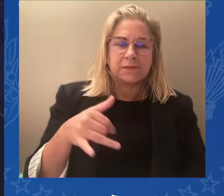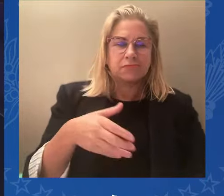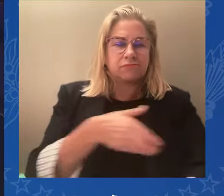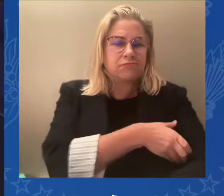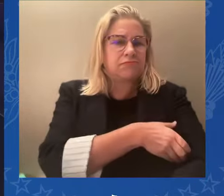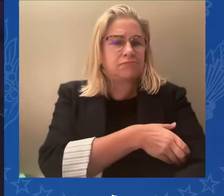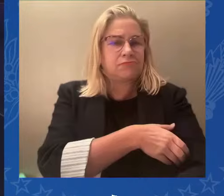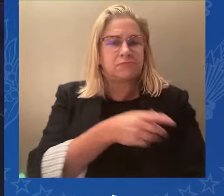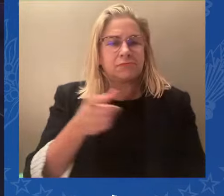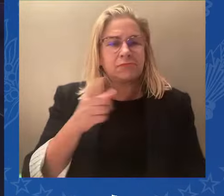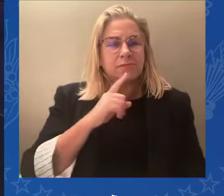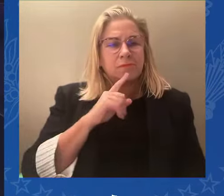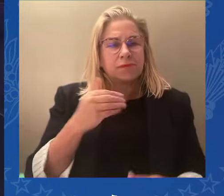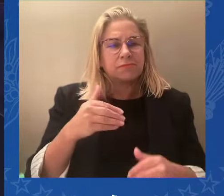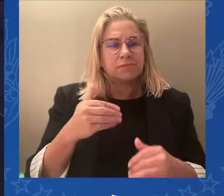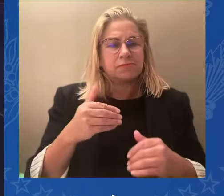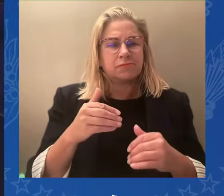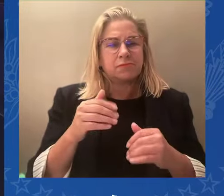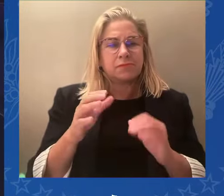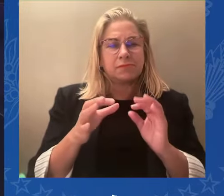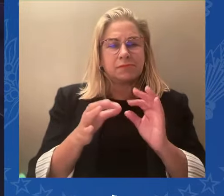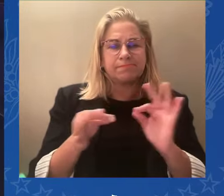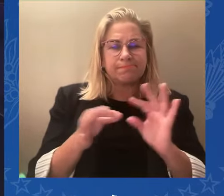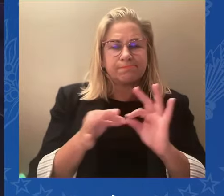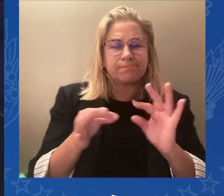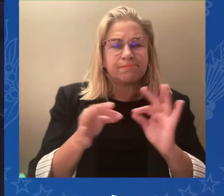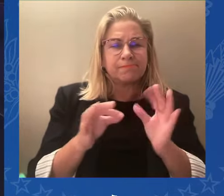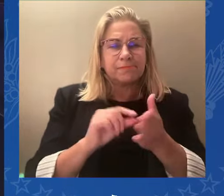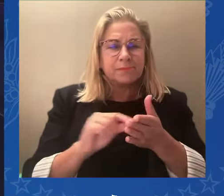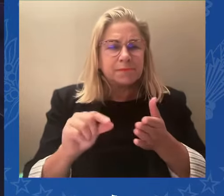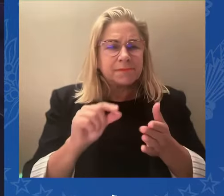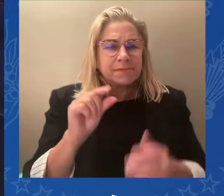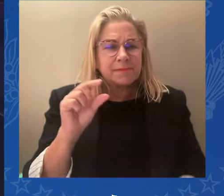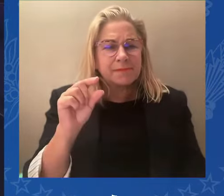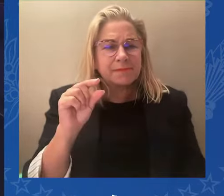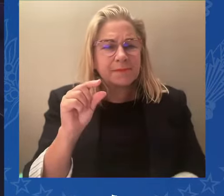the size of a mustard seed, anything -- anything is possible.